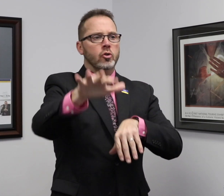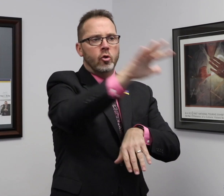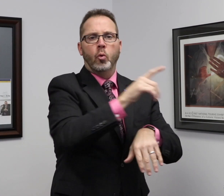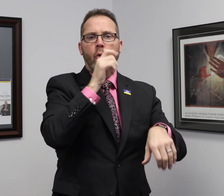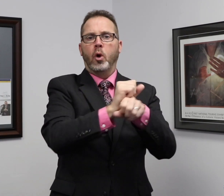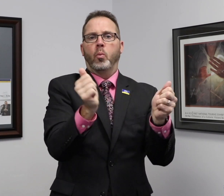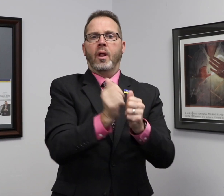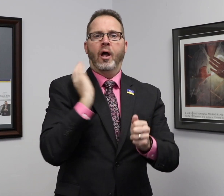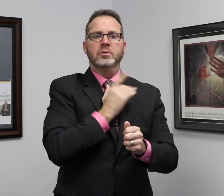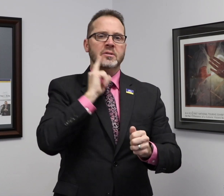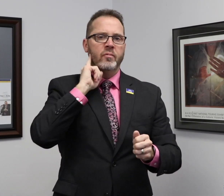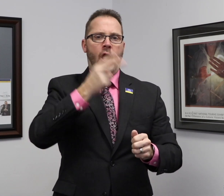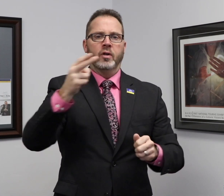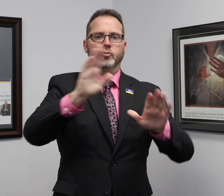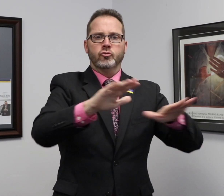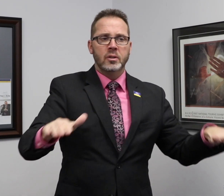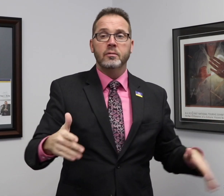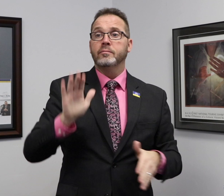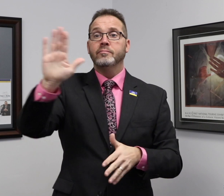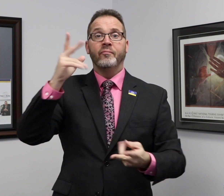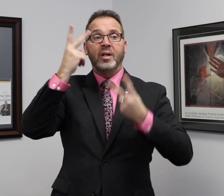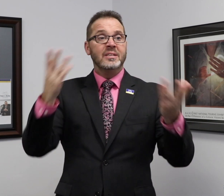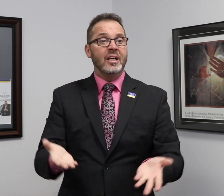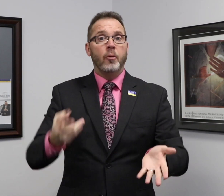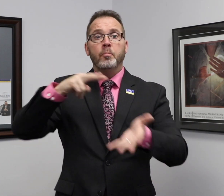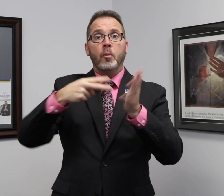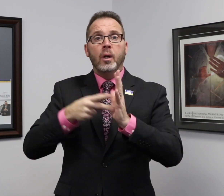work directly within that population. His visit to our campus was very productive